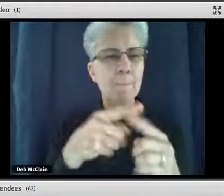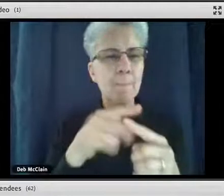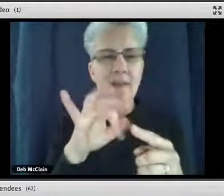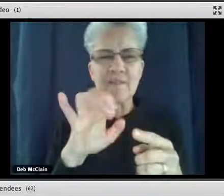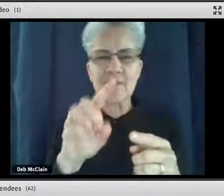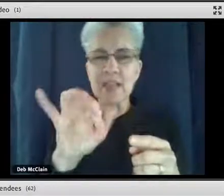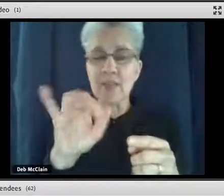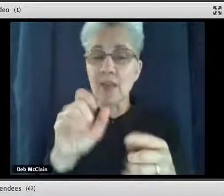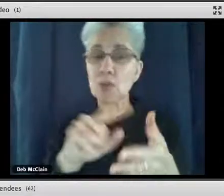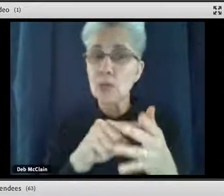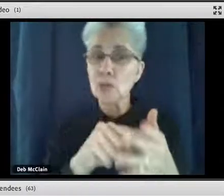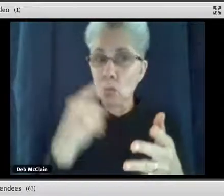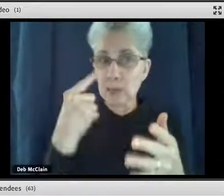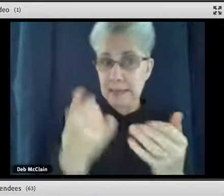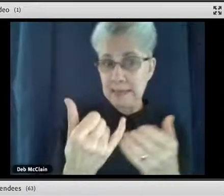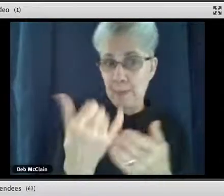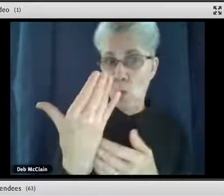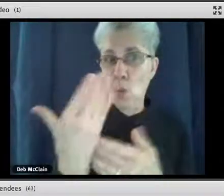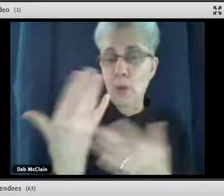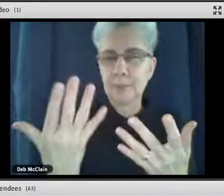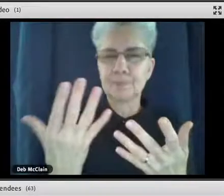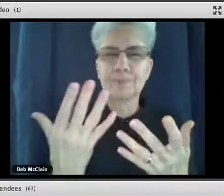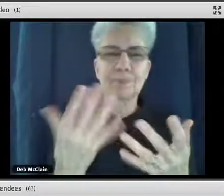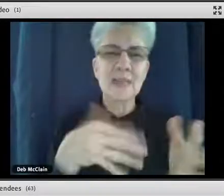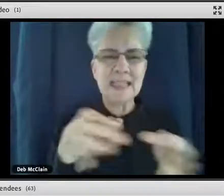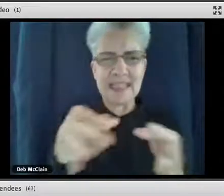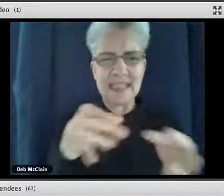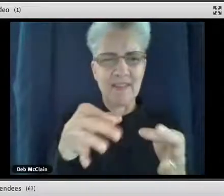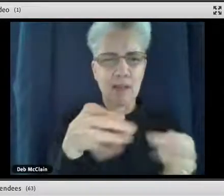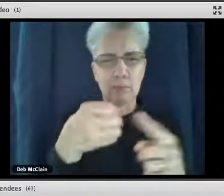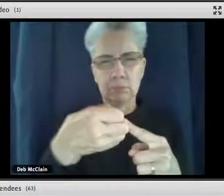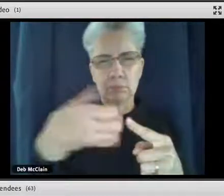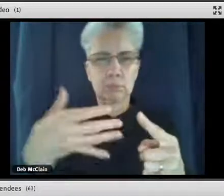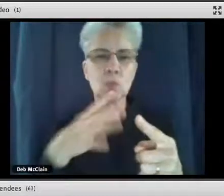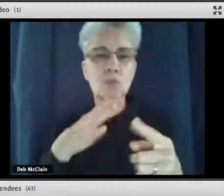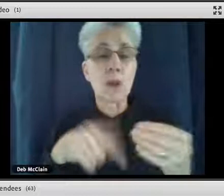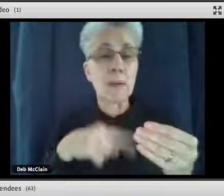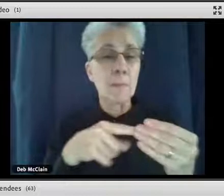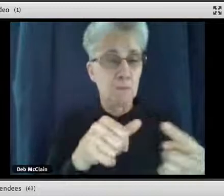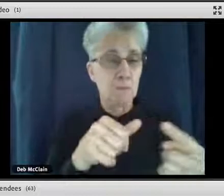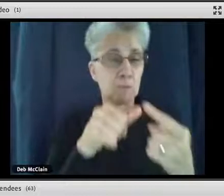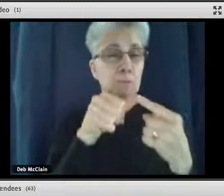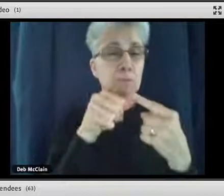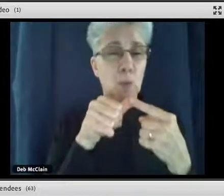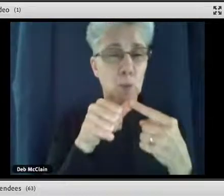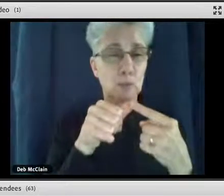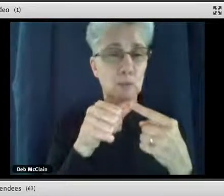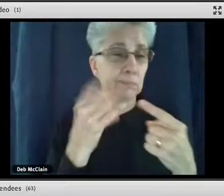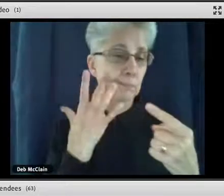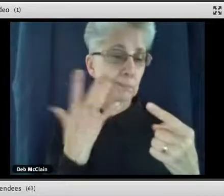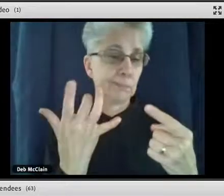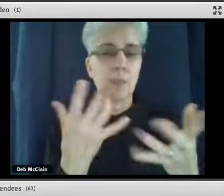So I thought I'd start off this morning just kind of defining what I'm talking about, because, like I said,